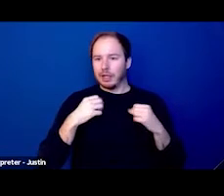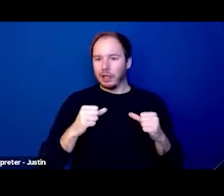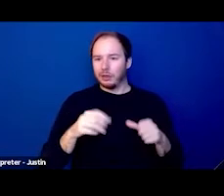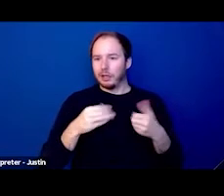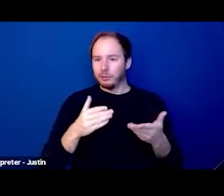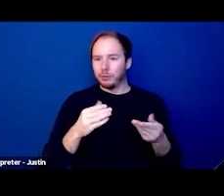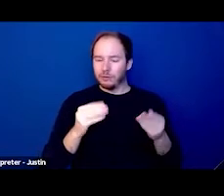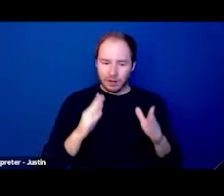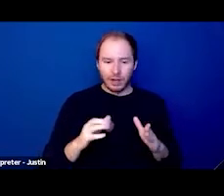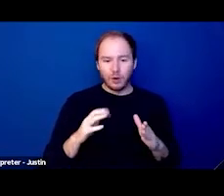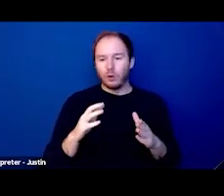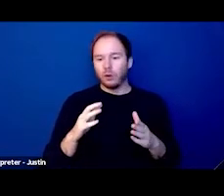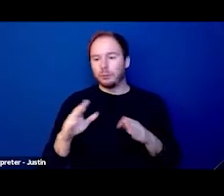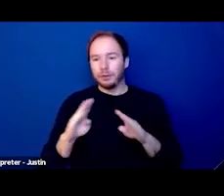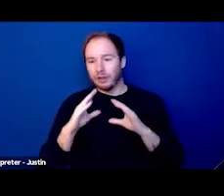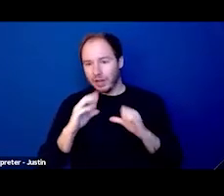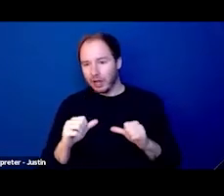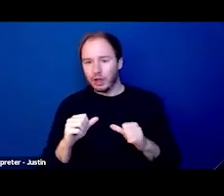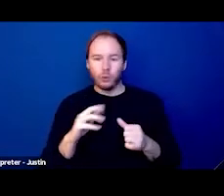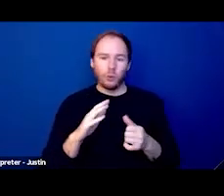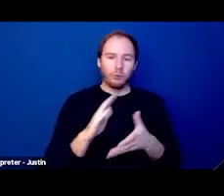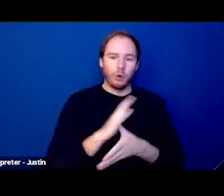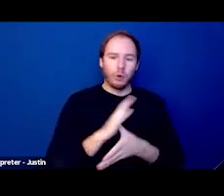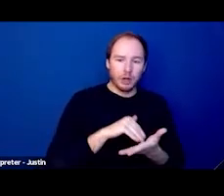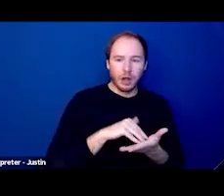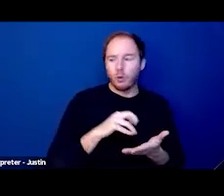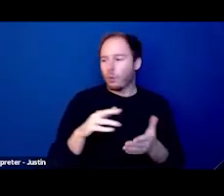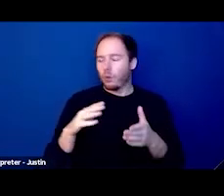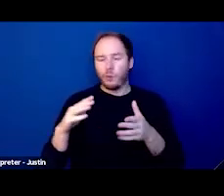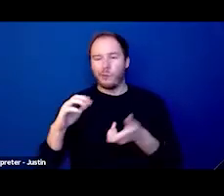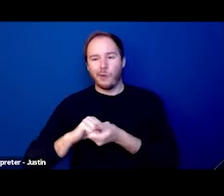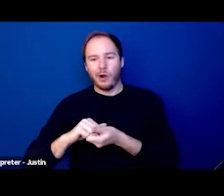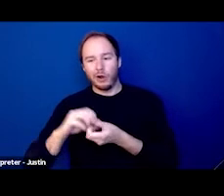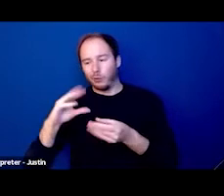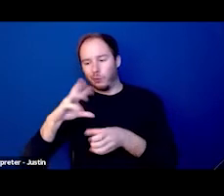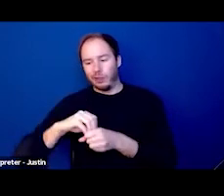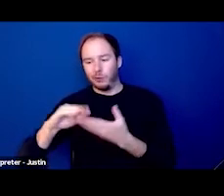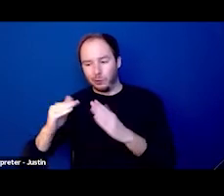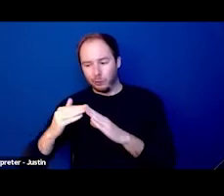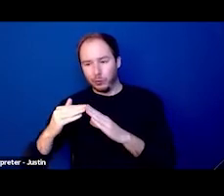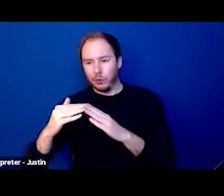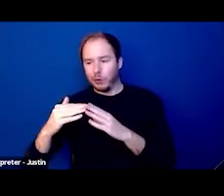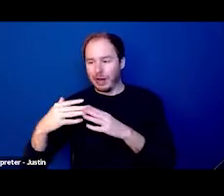or primary or another partner, you know, working in a community outside of the CoC, I'm just gonna go over some opportunities